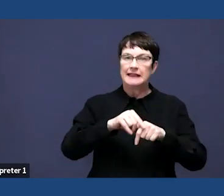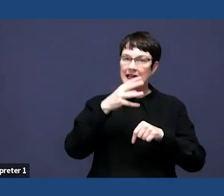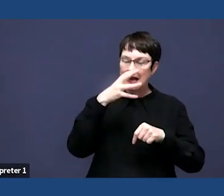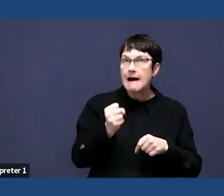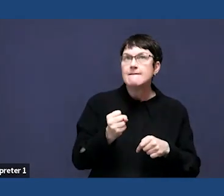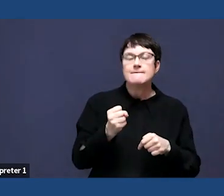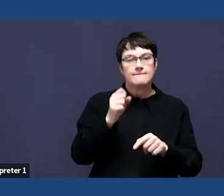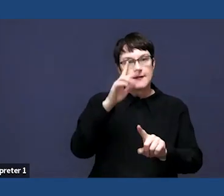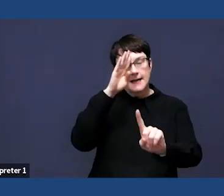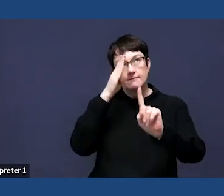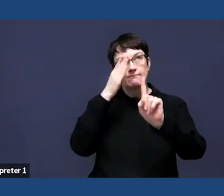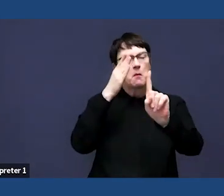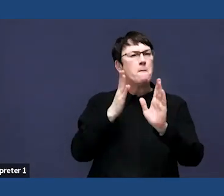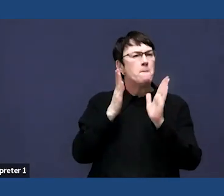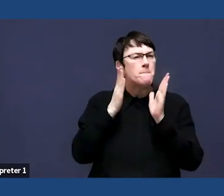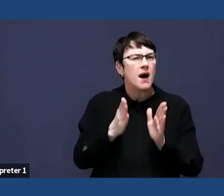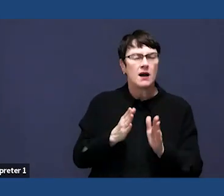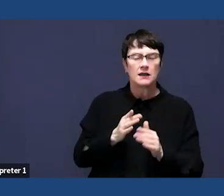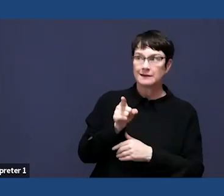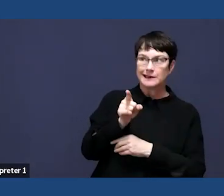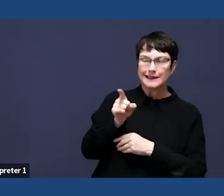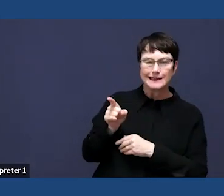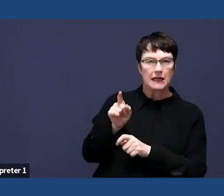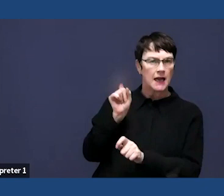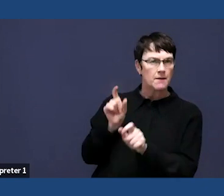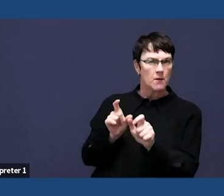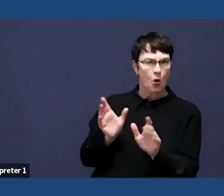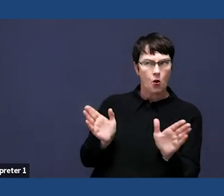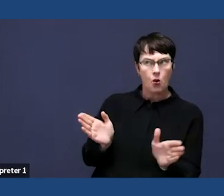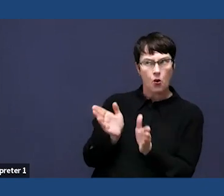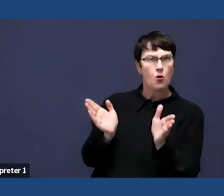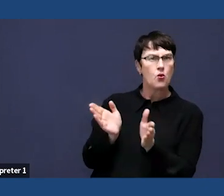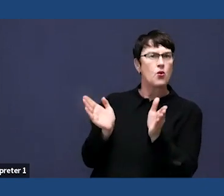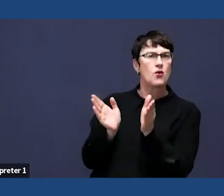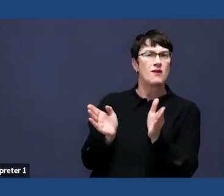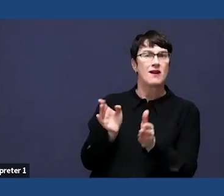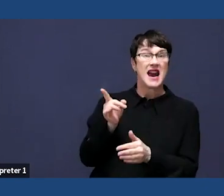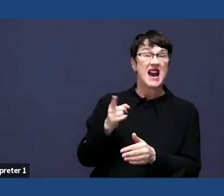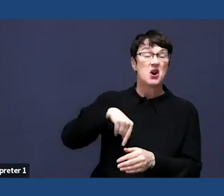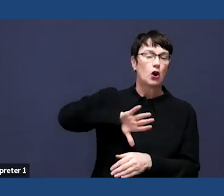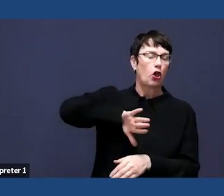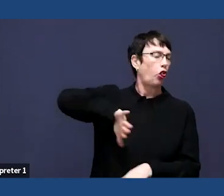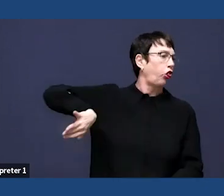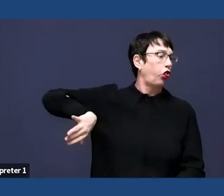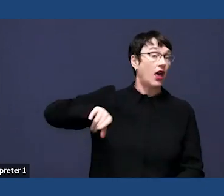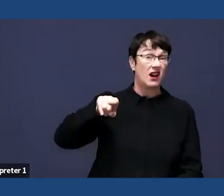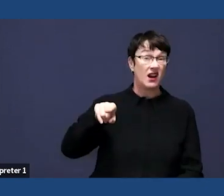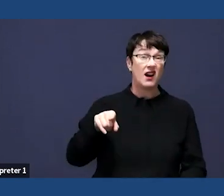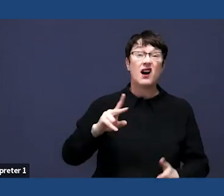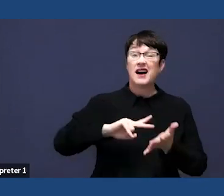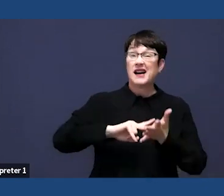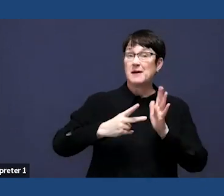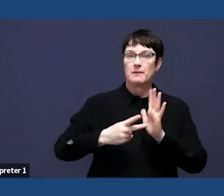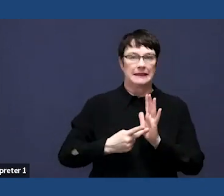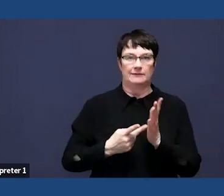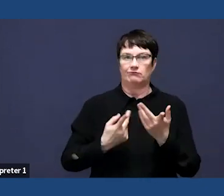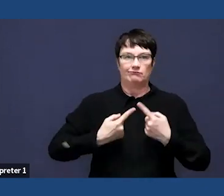If we choose to ignore it, if we choose to have the same old same old, we're going to have problems later on.